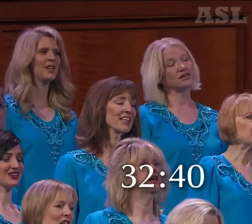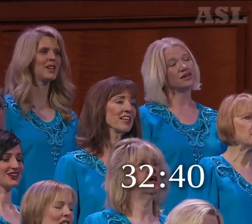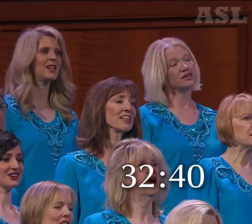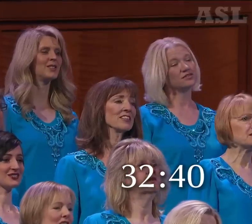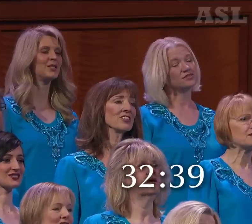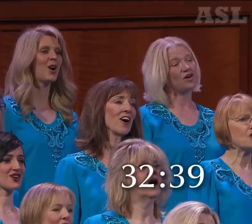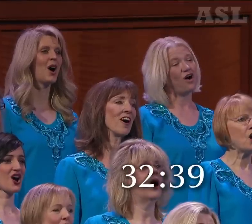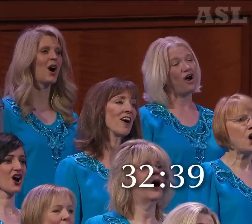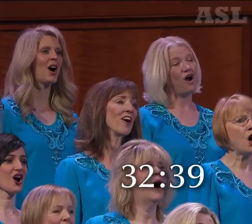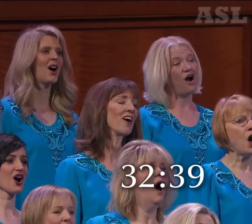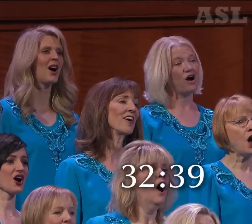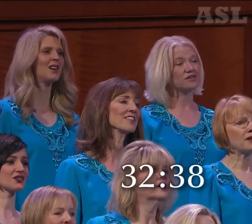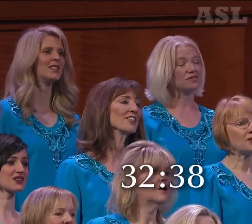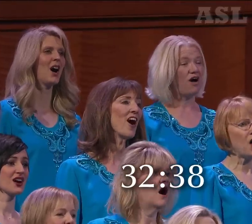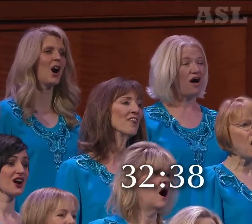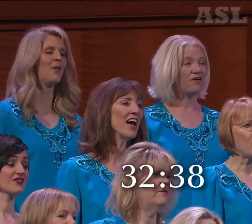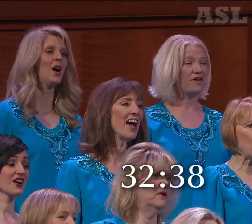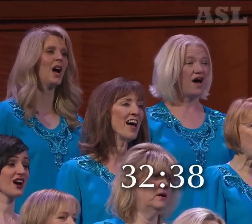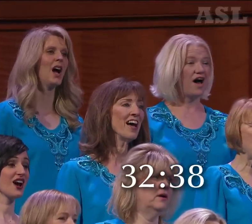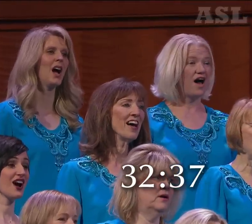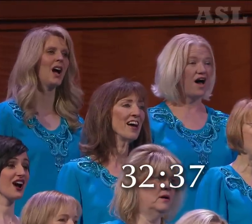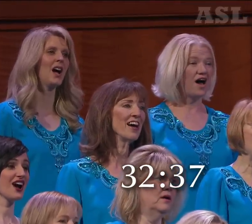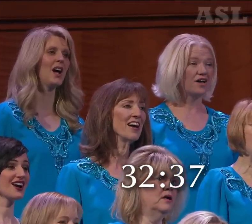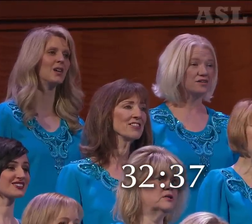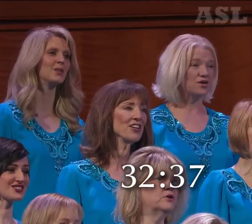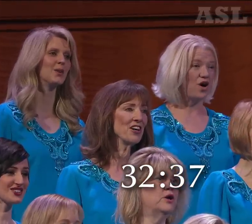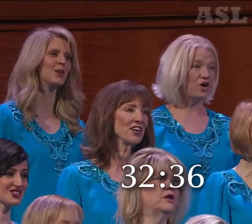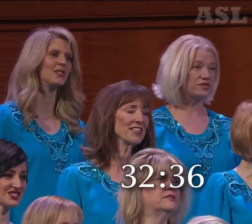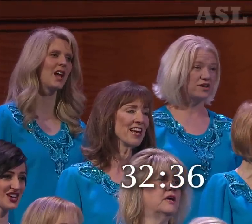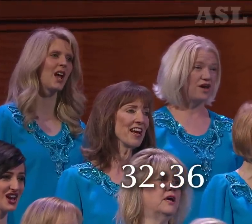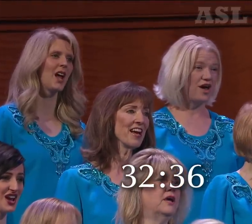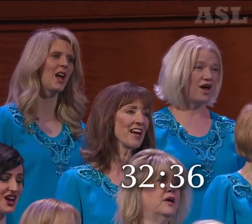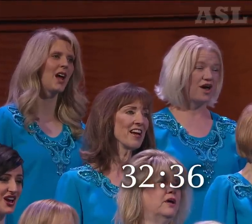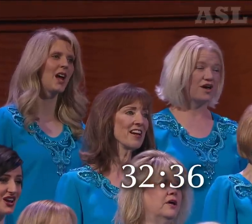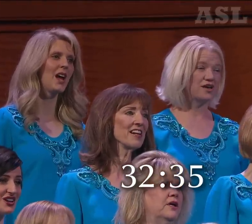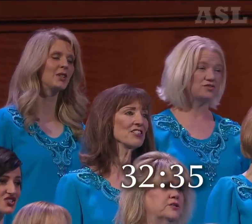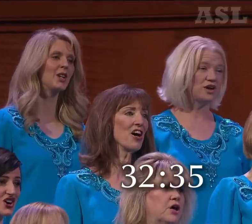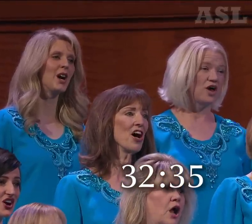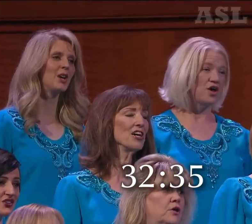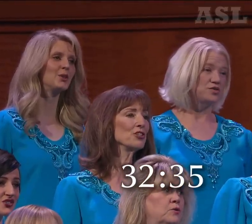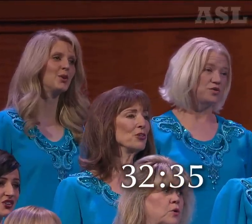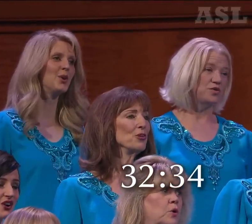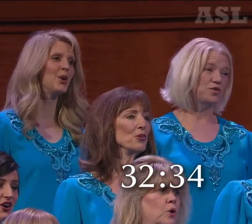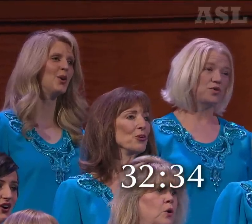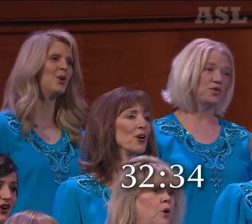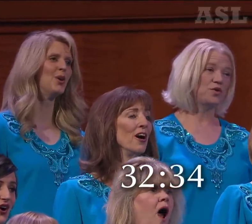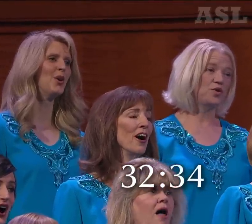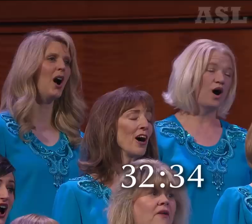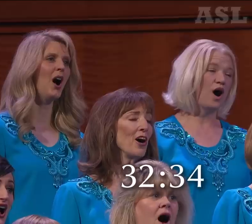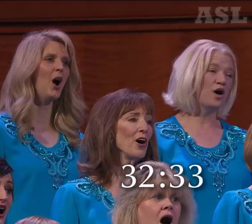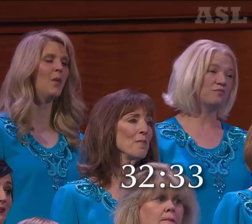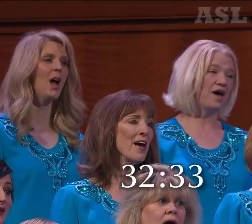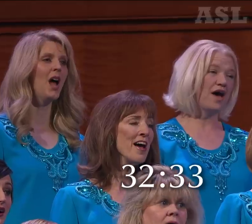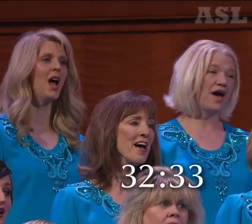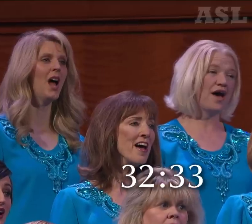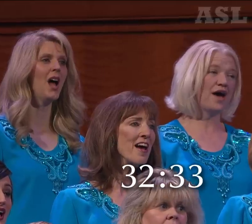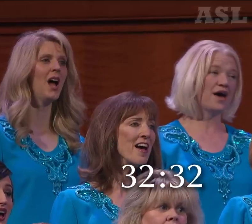OF THE CHURCH OF JESUS CHRIST OF LATTER-DAY SAINTS.